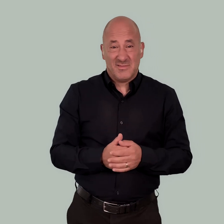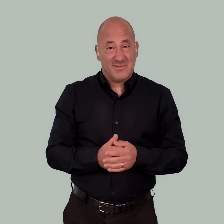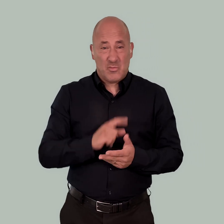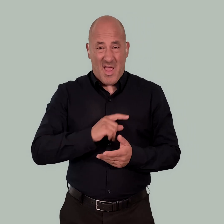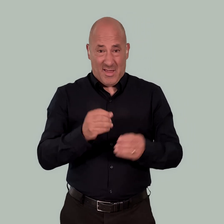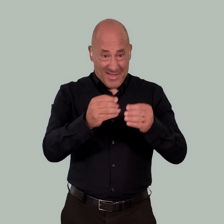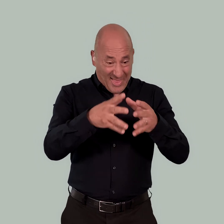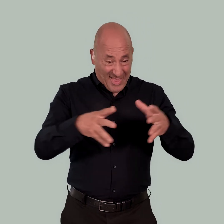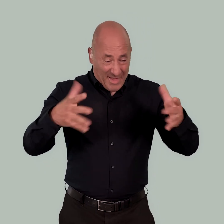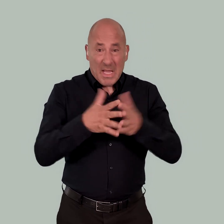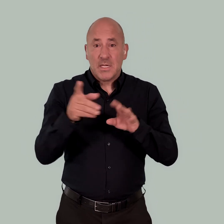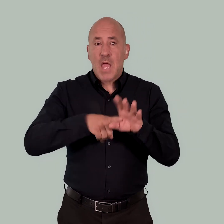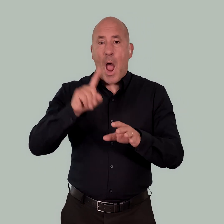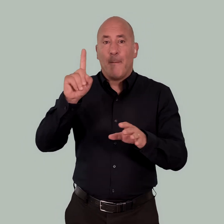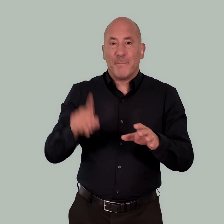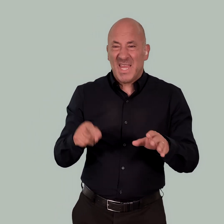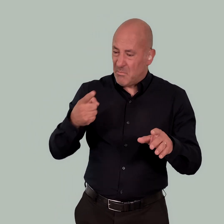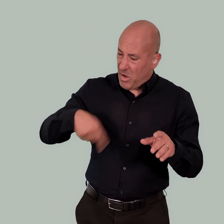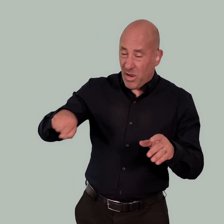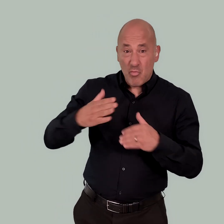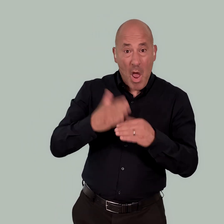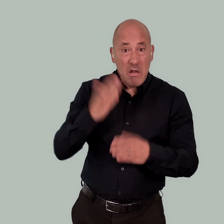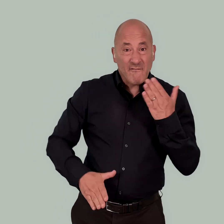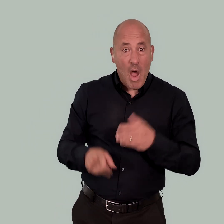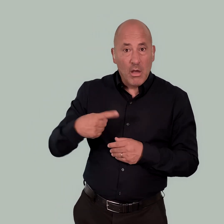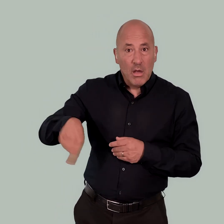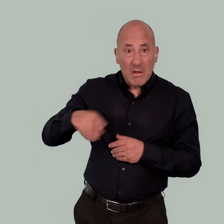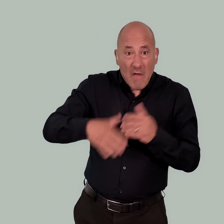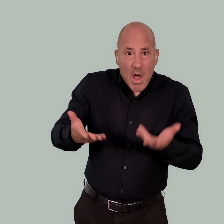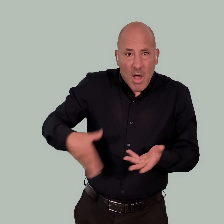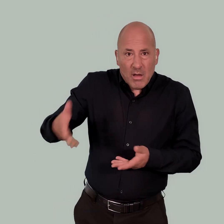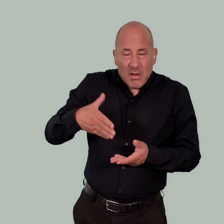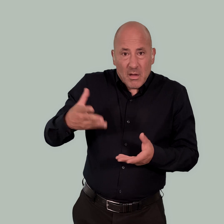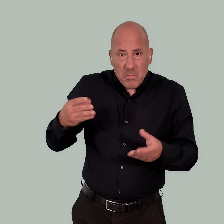Growth will not absorb young people who have never worked,